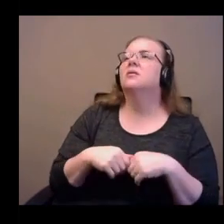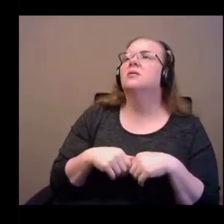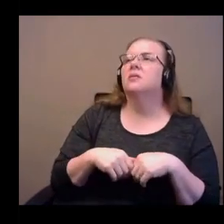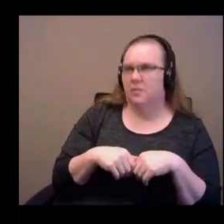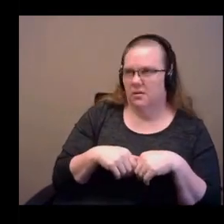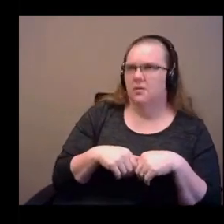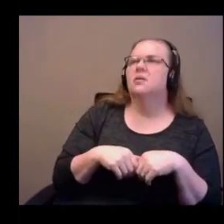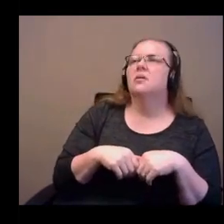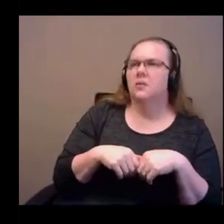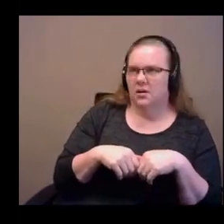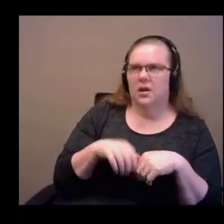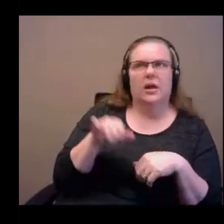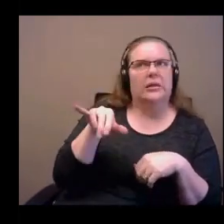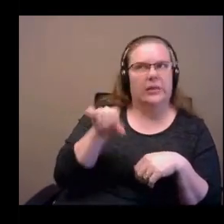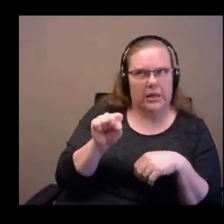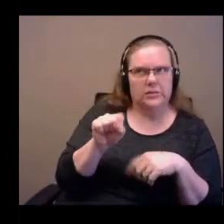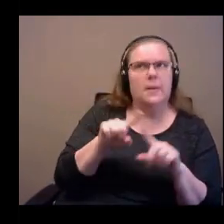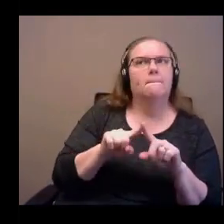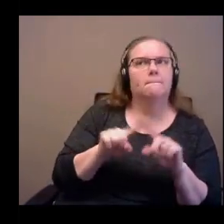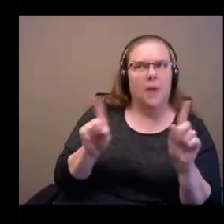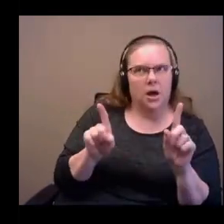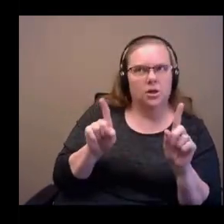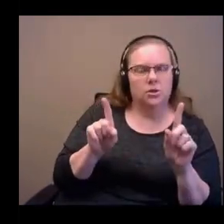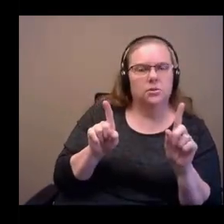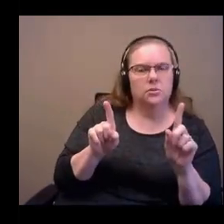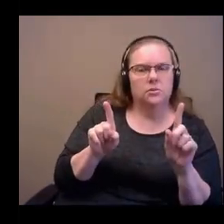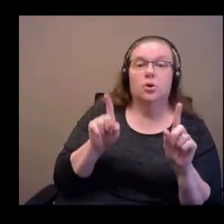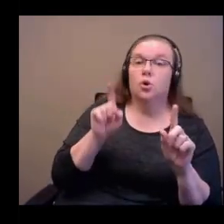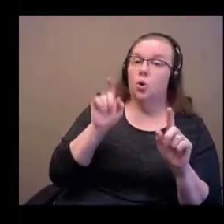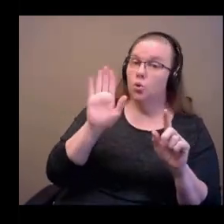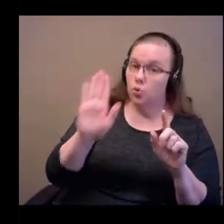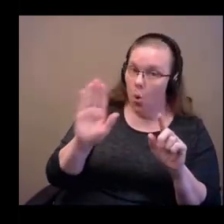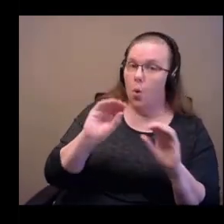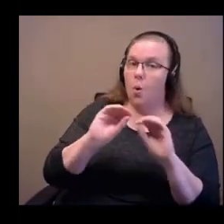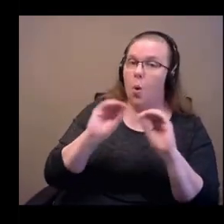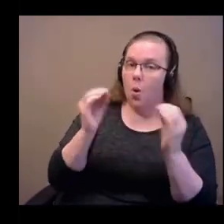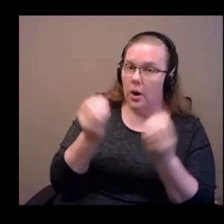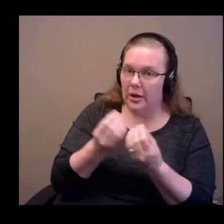you, your organization would say the environment’s important. You’re an environmental organization,